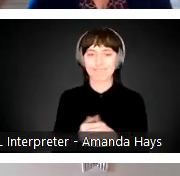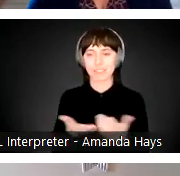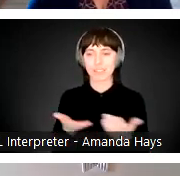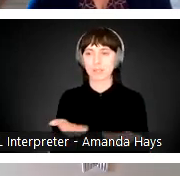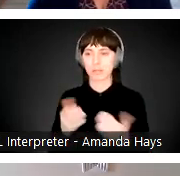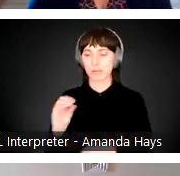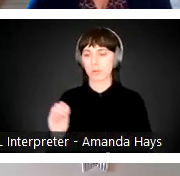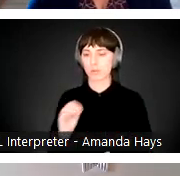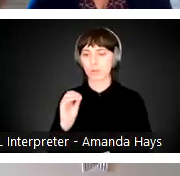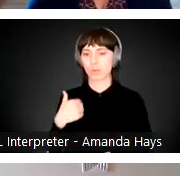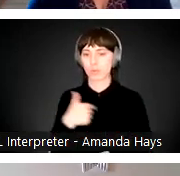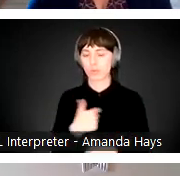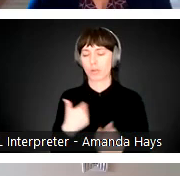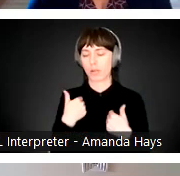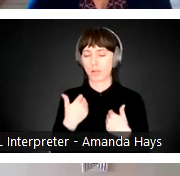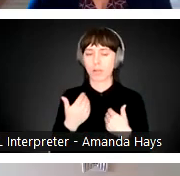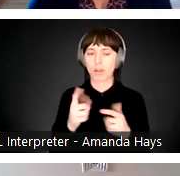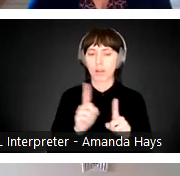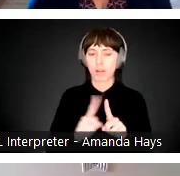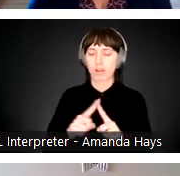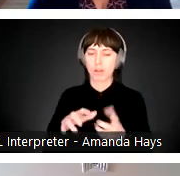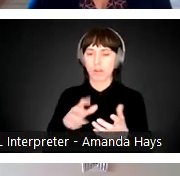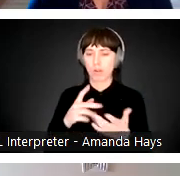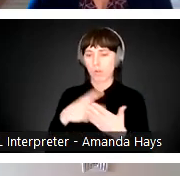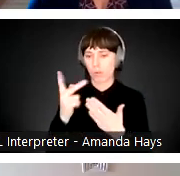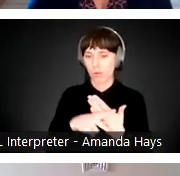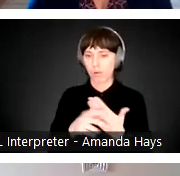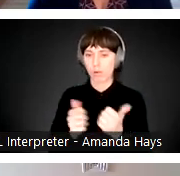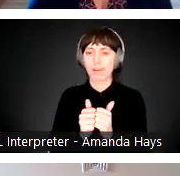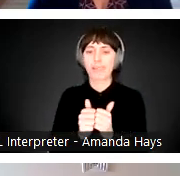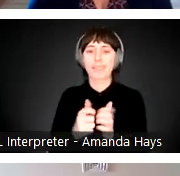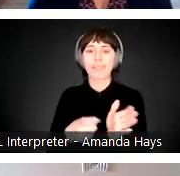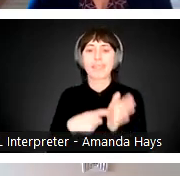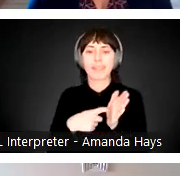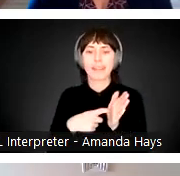combined programs that have different